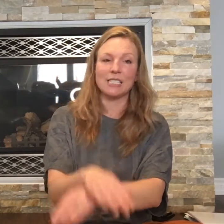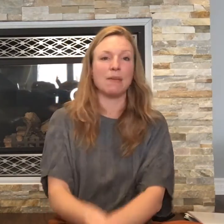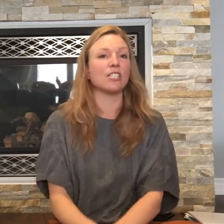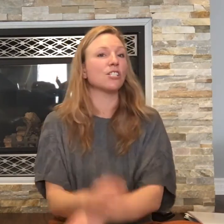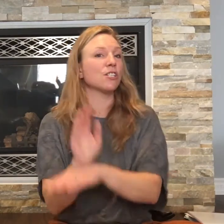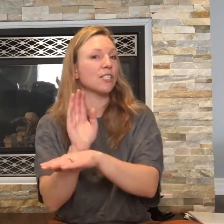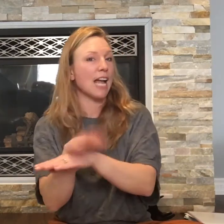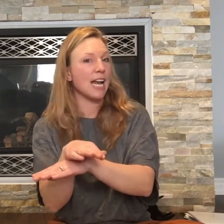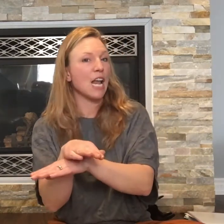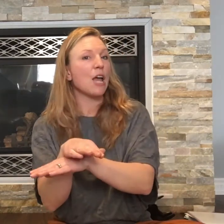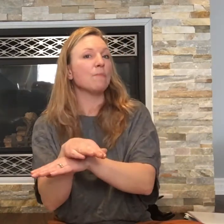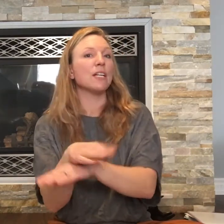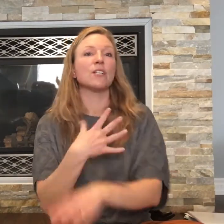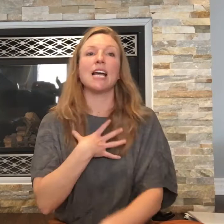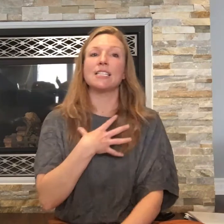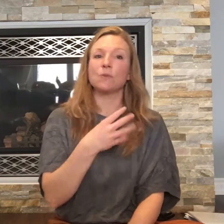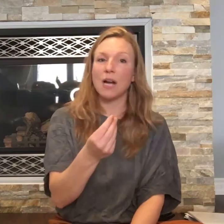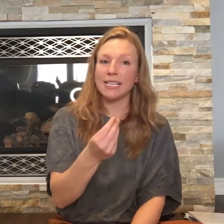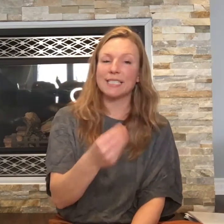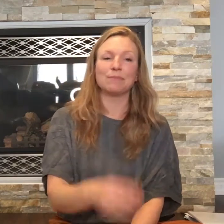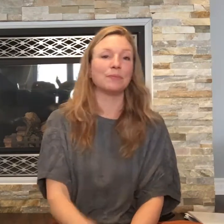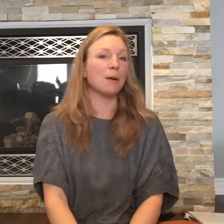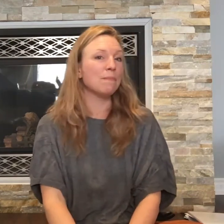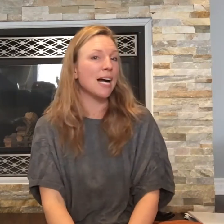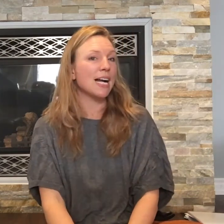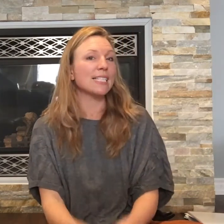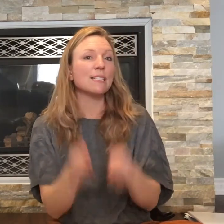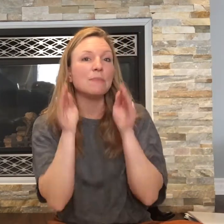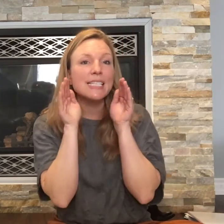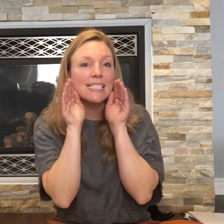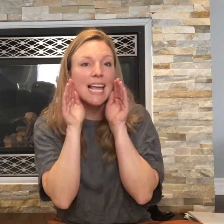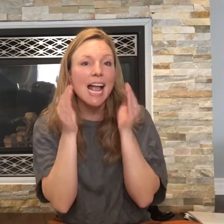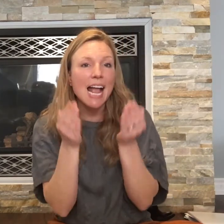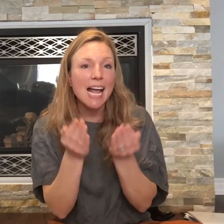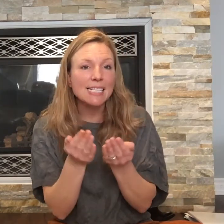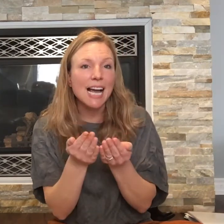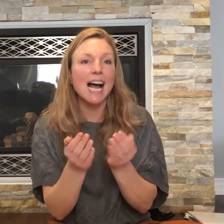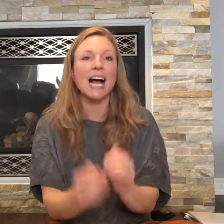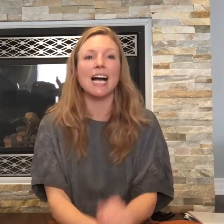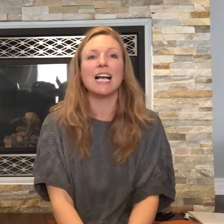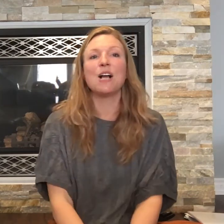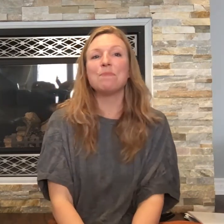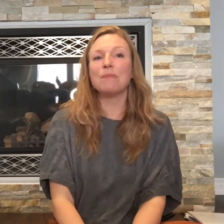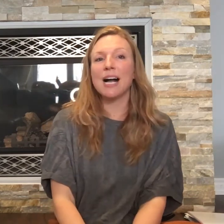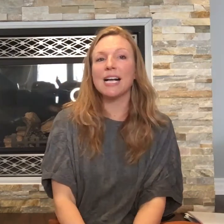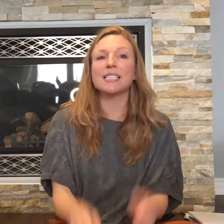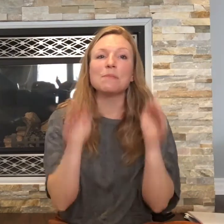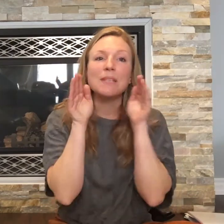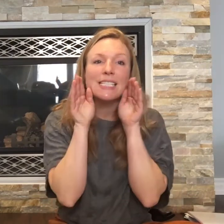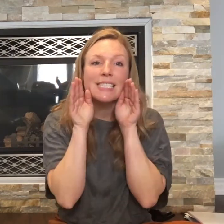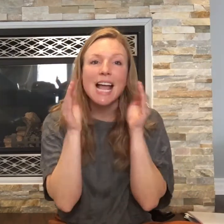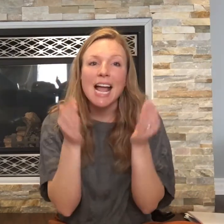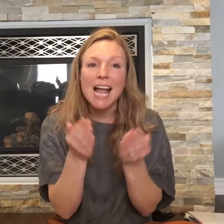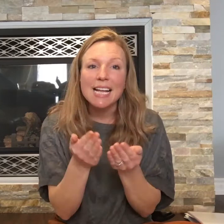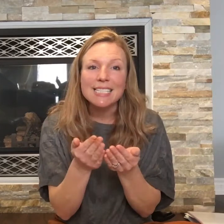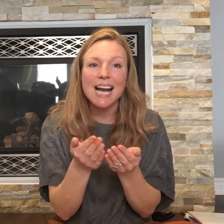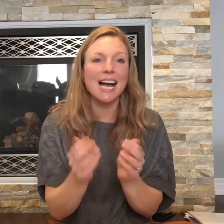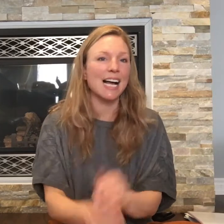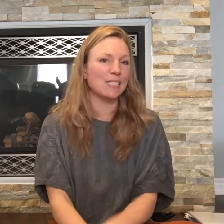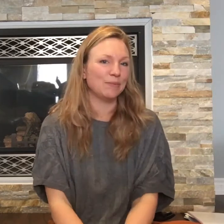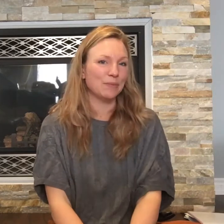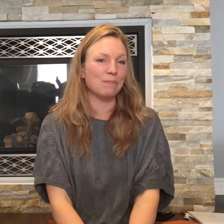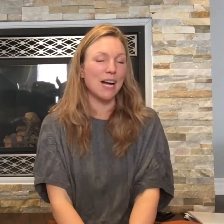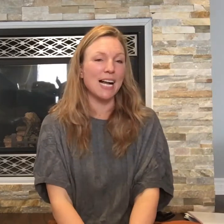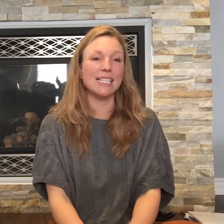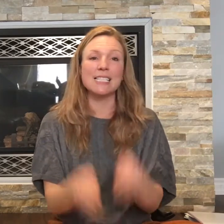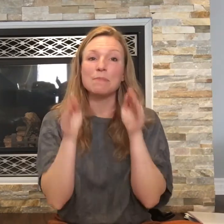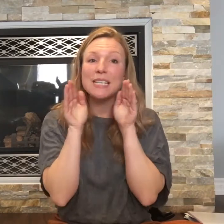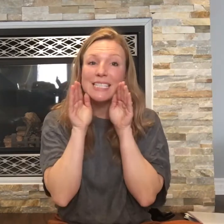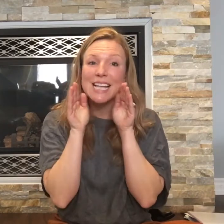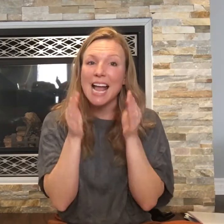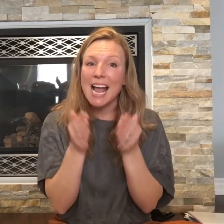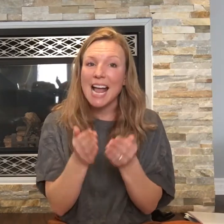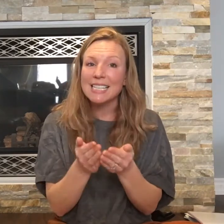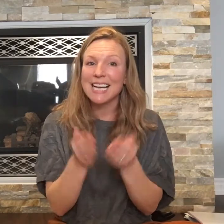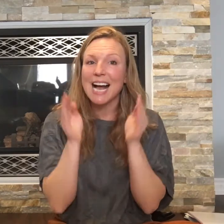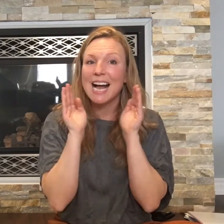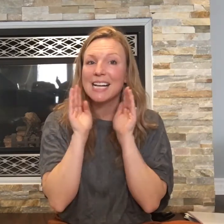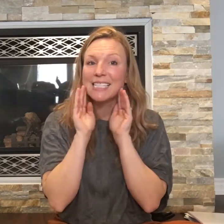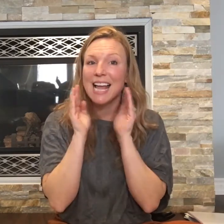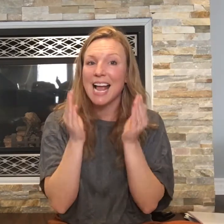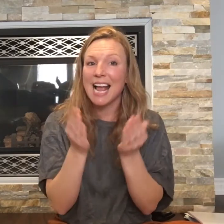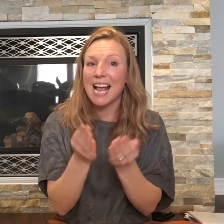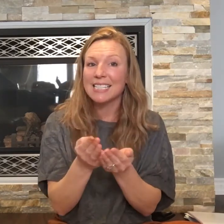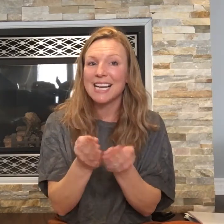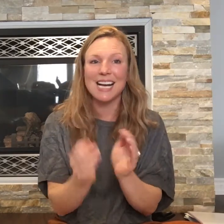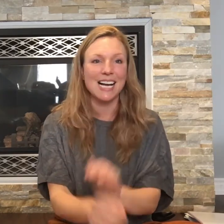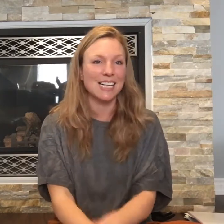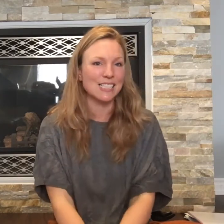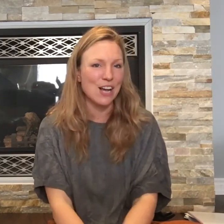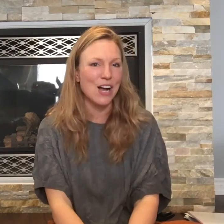special NIGHT, beard that's WHITE. Must be SANTA, SANTA, Must be SANTA, SANTA CLAUS.